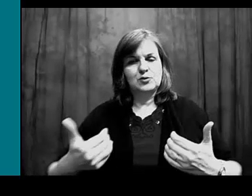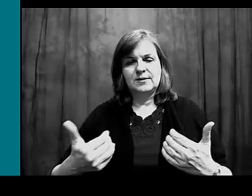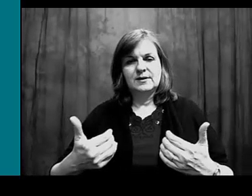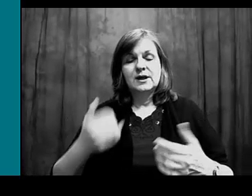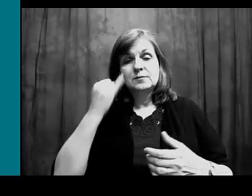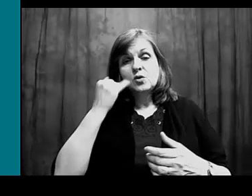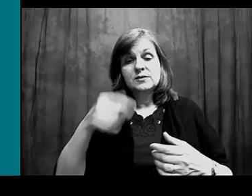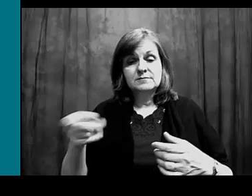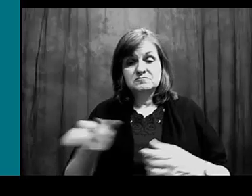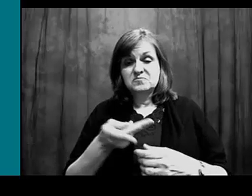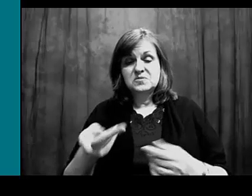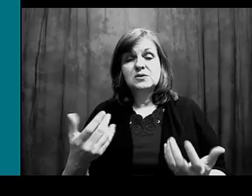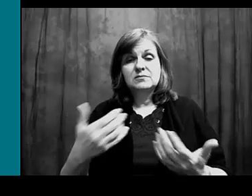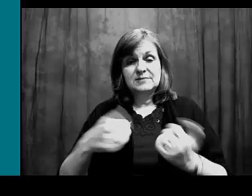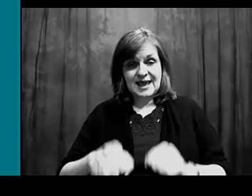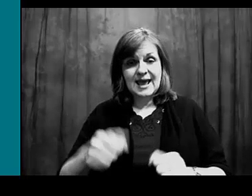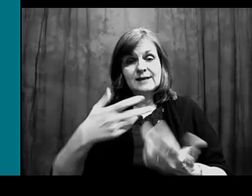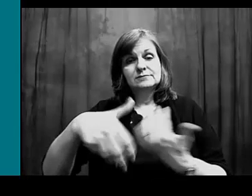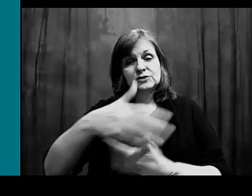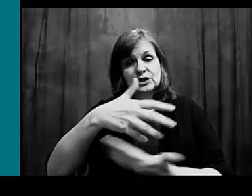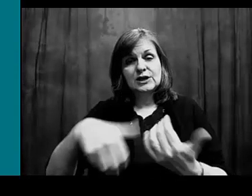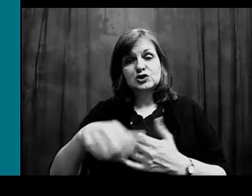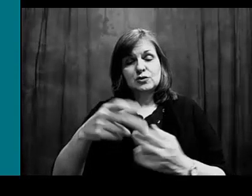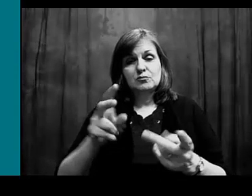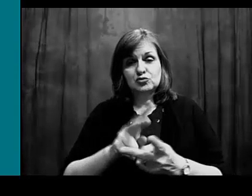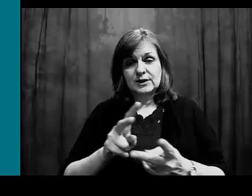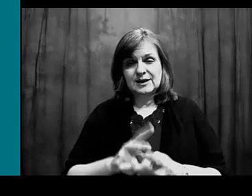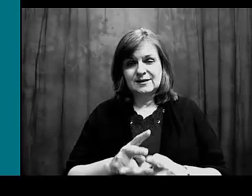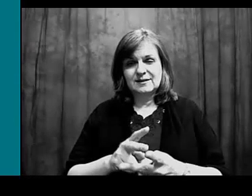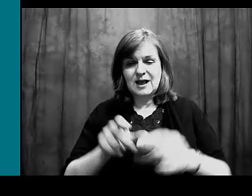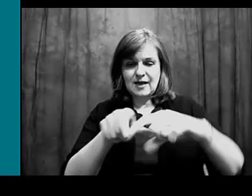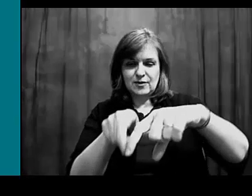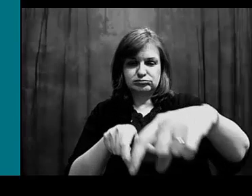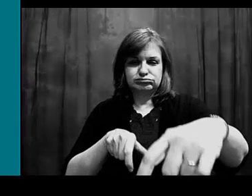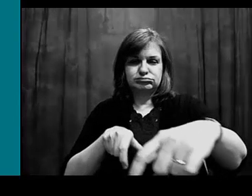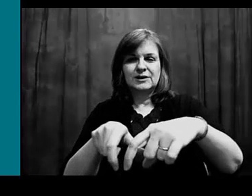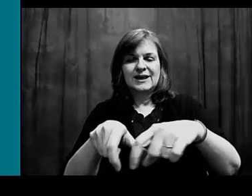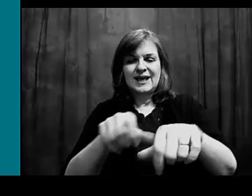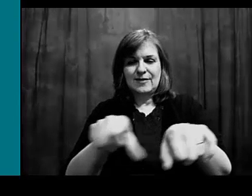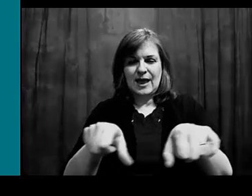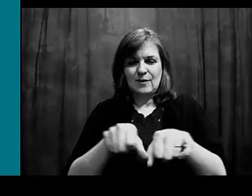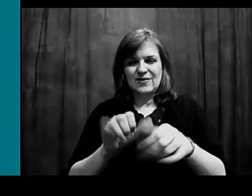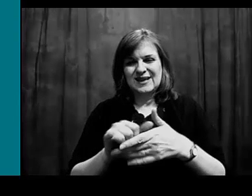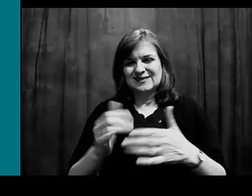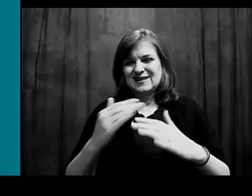decide interbreed even on those borders and this will be limited to